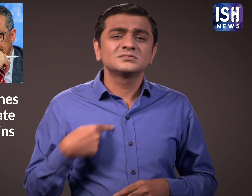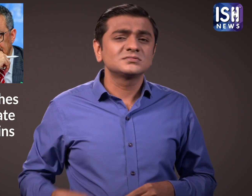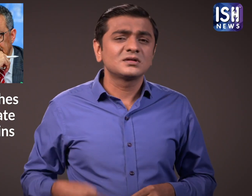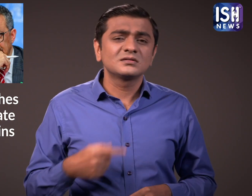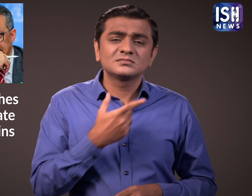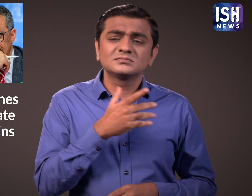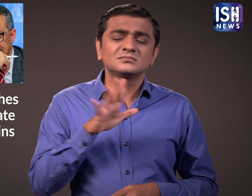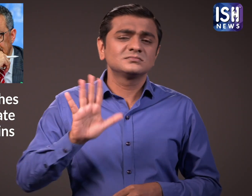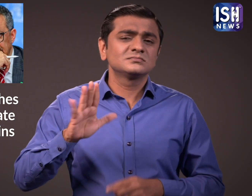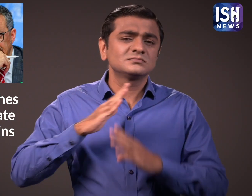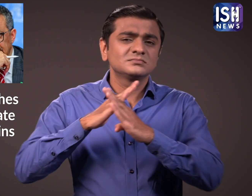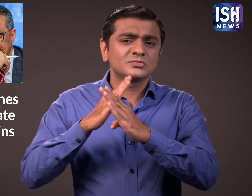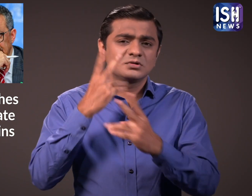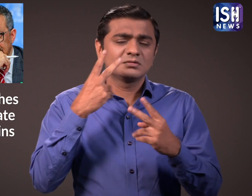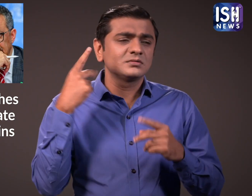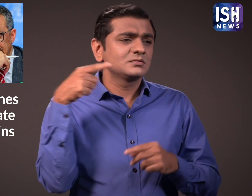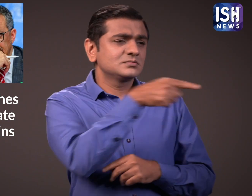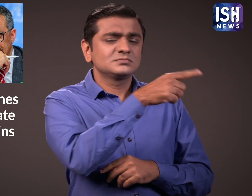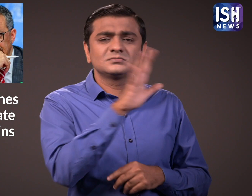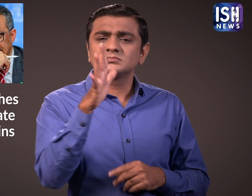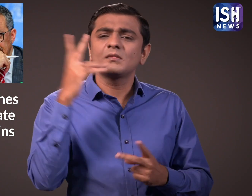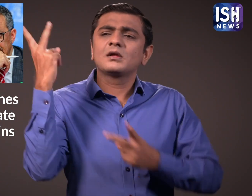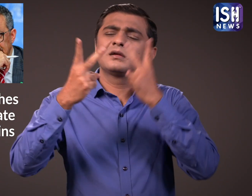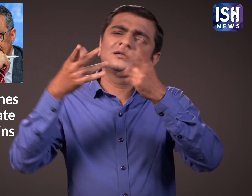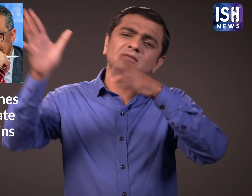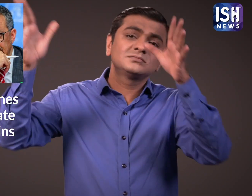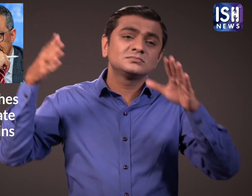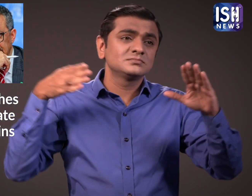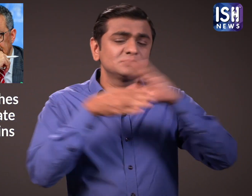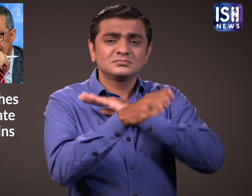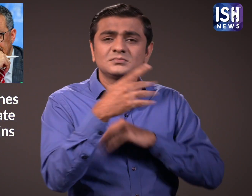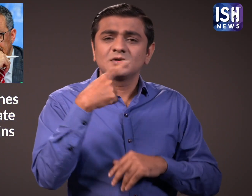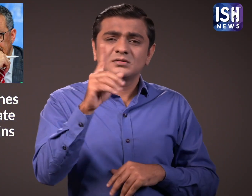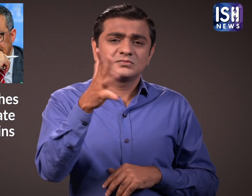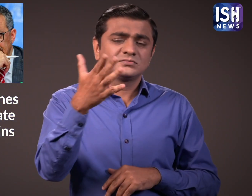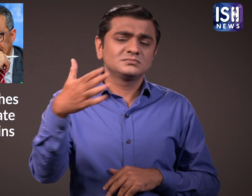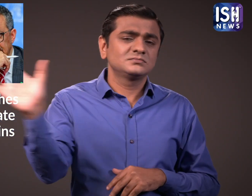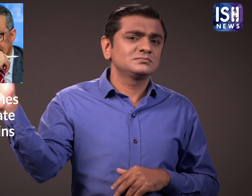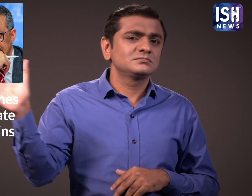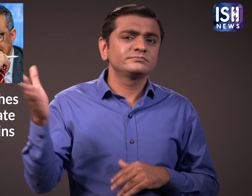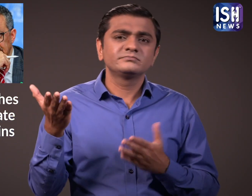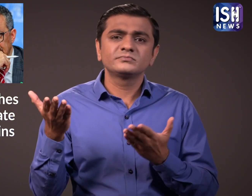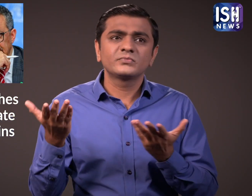but they were not allowed enter Wuhan.